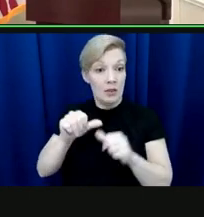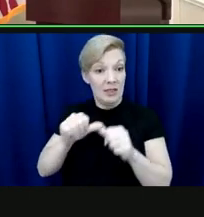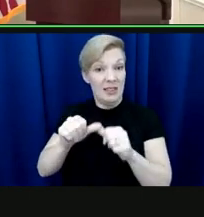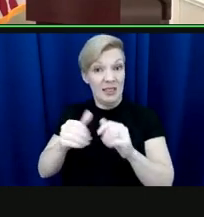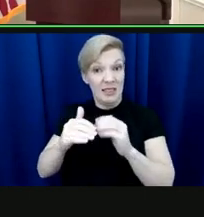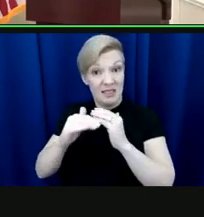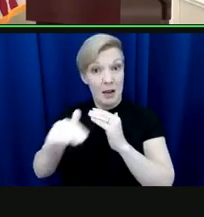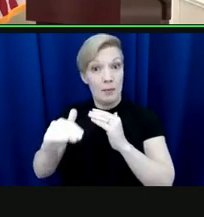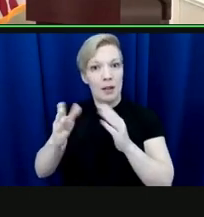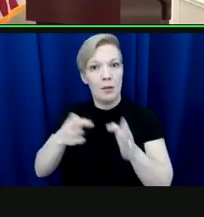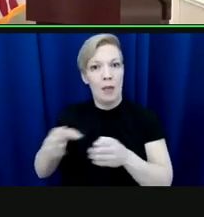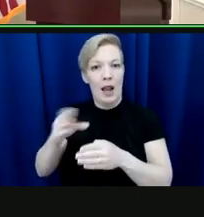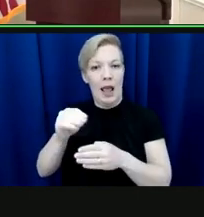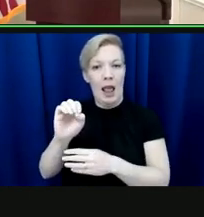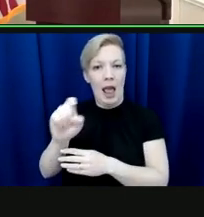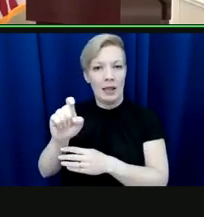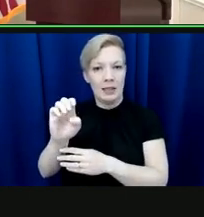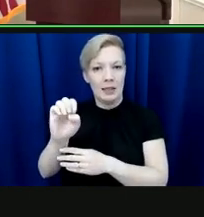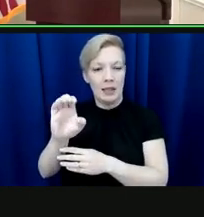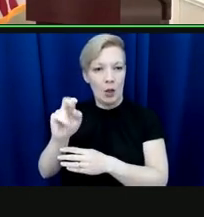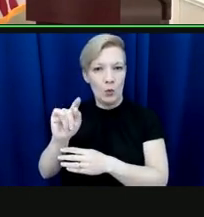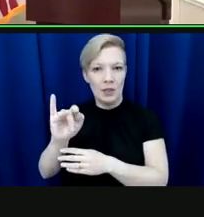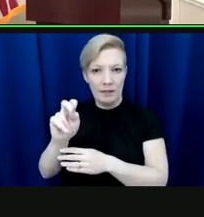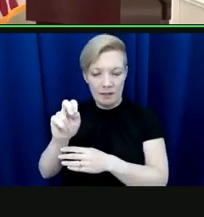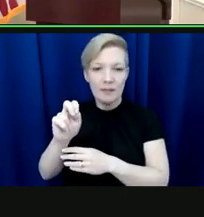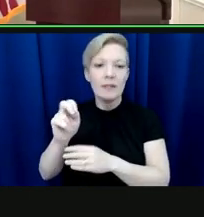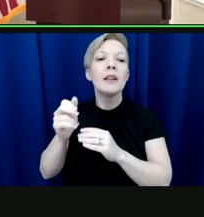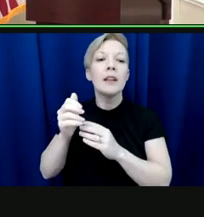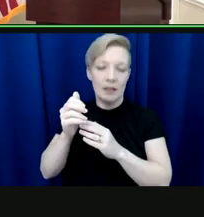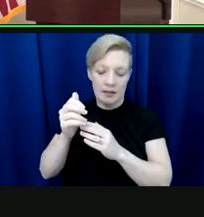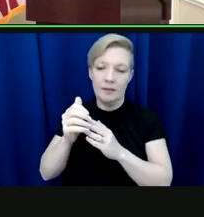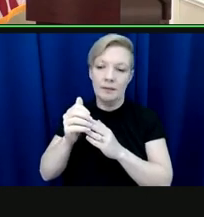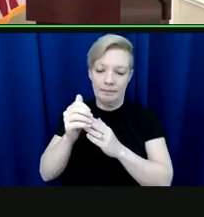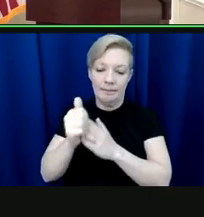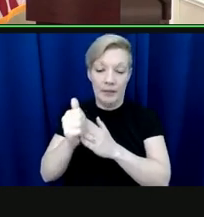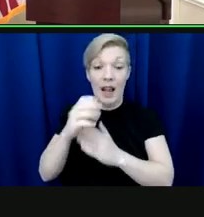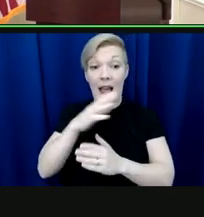and through the bipartisan infrastructure law and the Inflation Reduction Act.